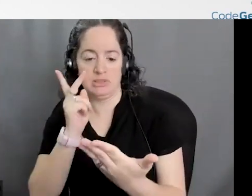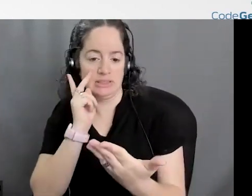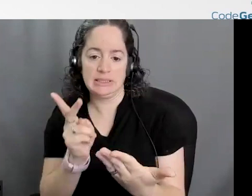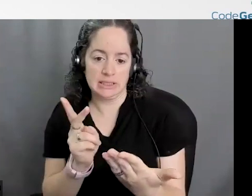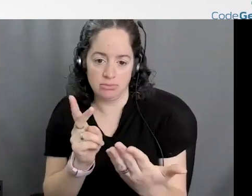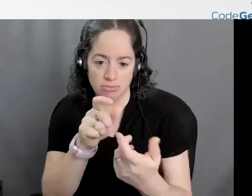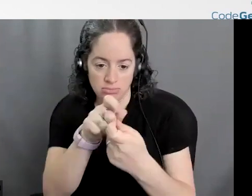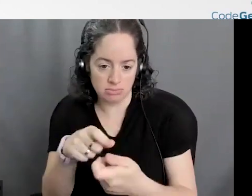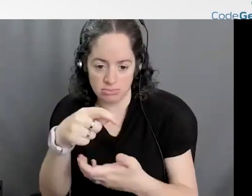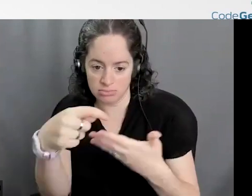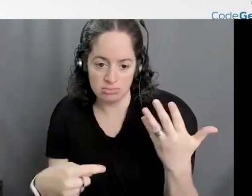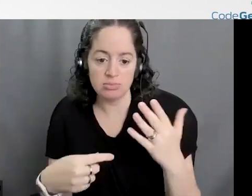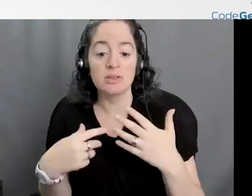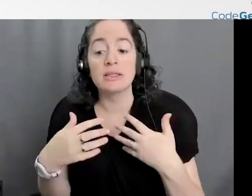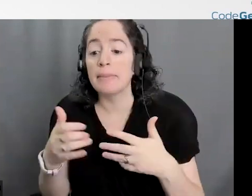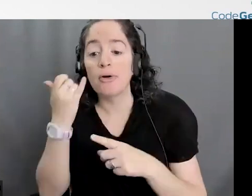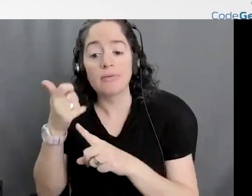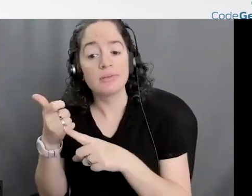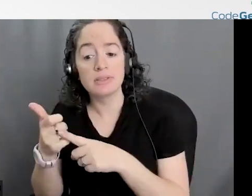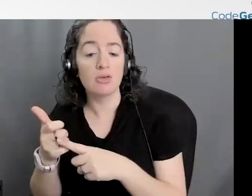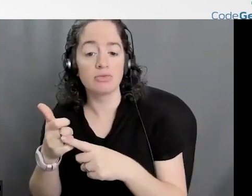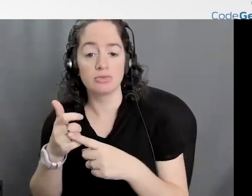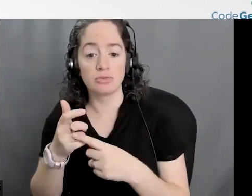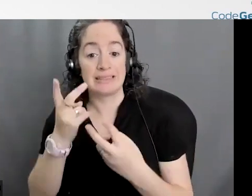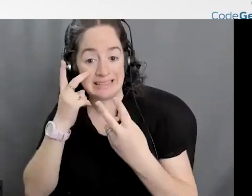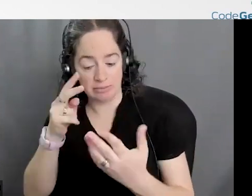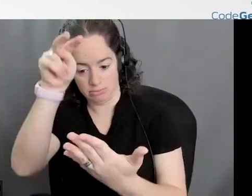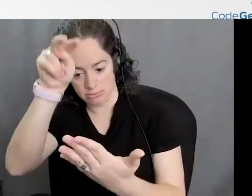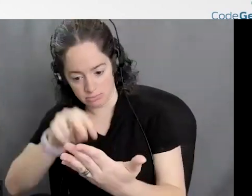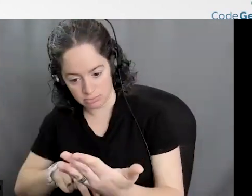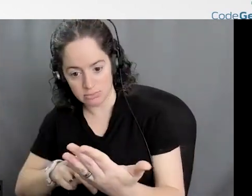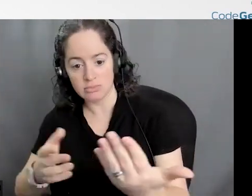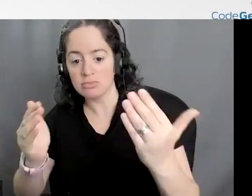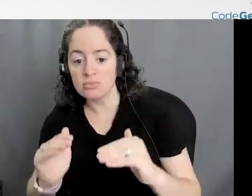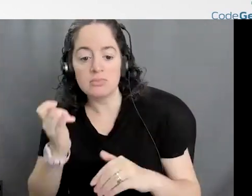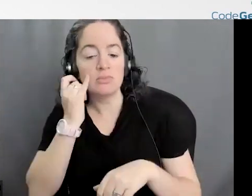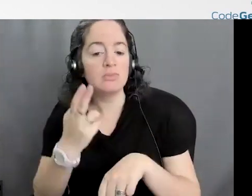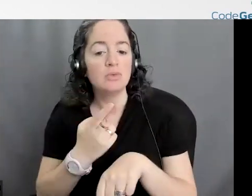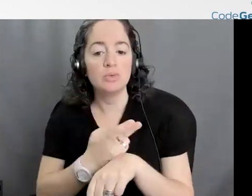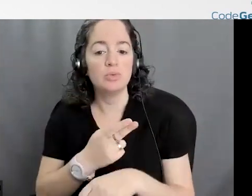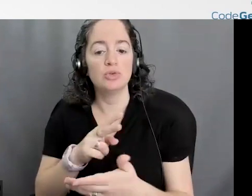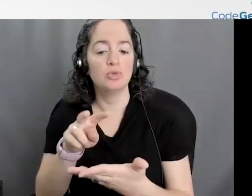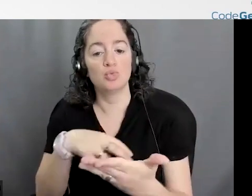Those consuming content visually, consuming content using screen reader software,